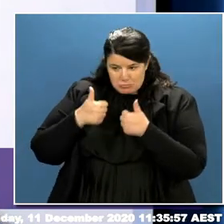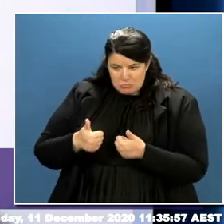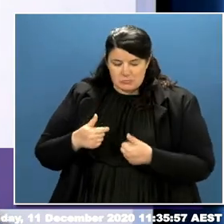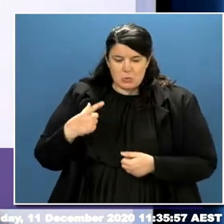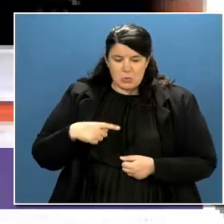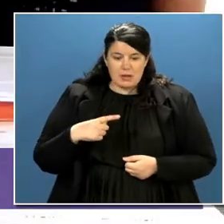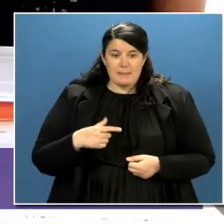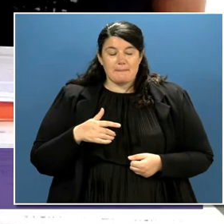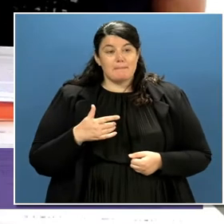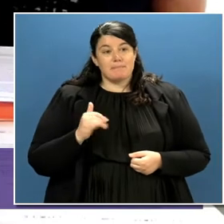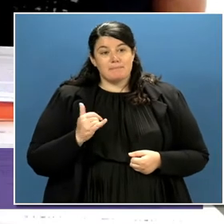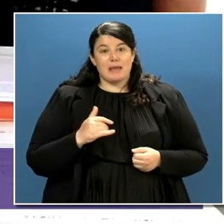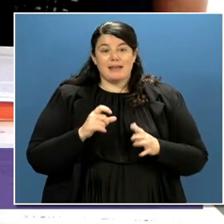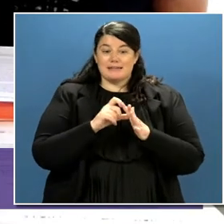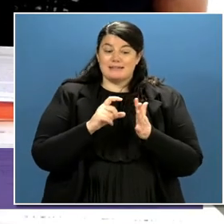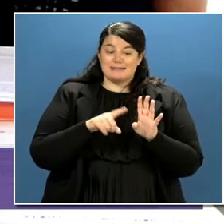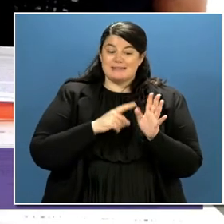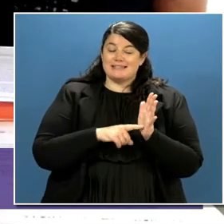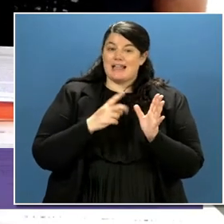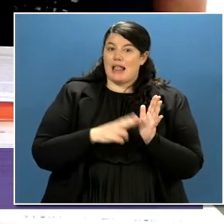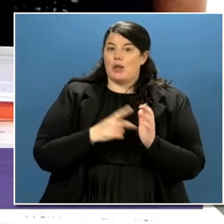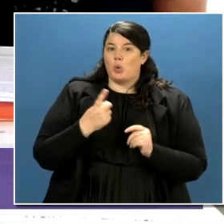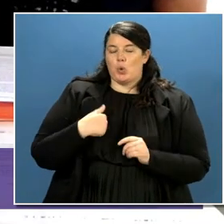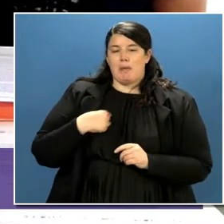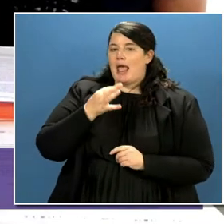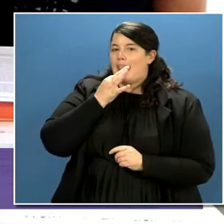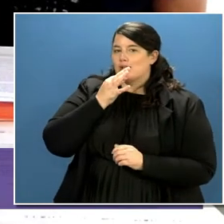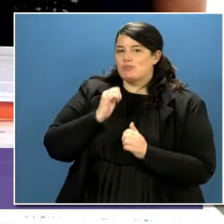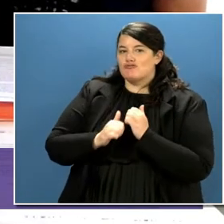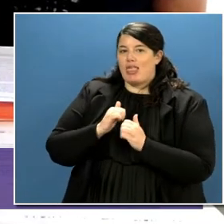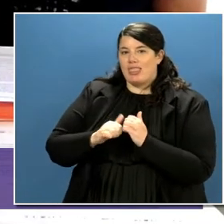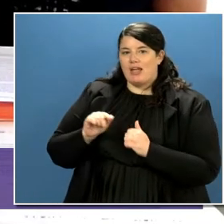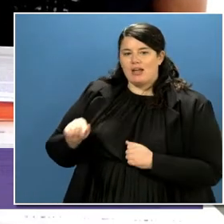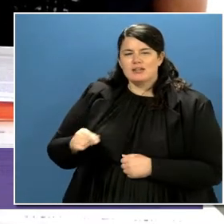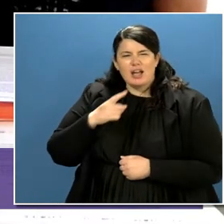You might not have picked up before, but Dylan is my little brother. Who? Who is Dylan Alcott?